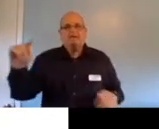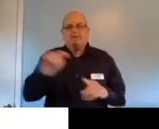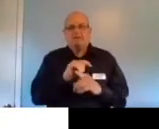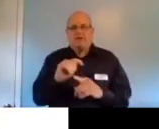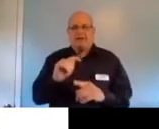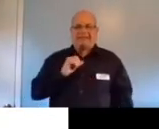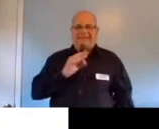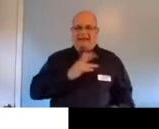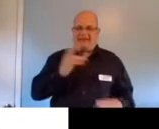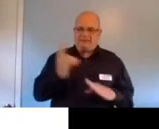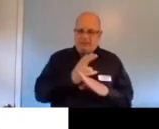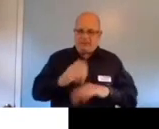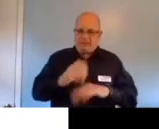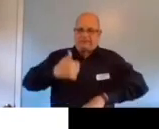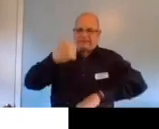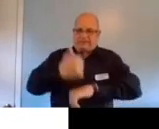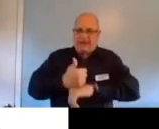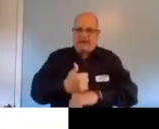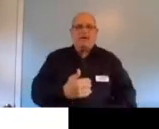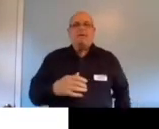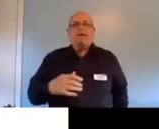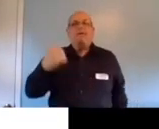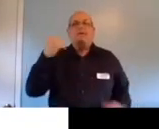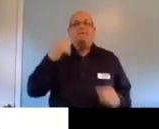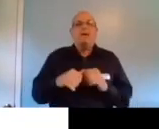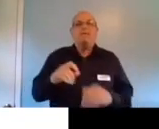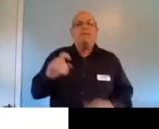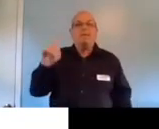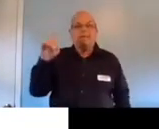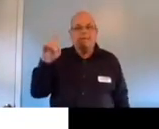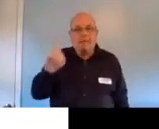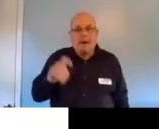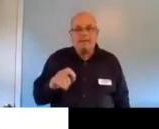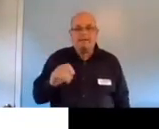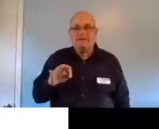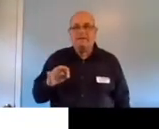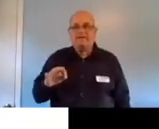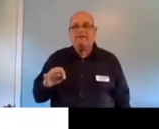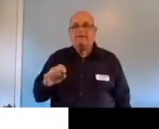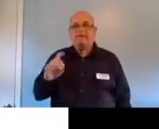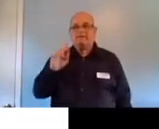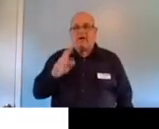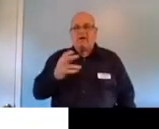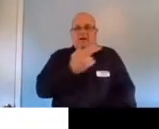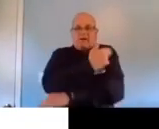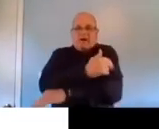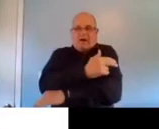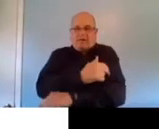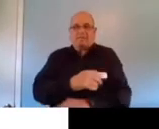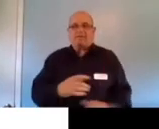set it up and remember if you are a healthcare provider you must give primary consideration